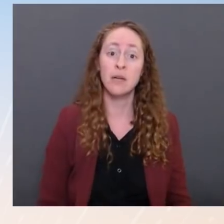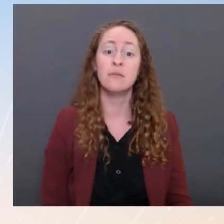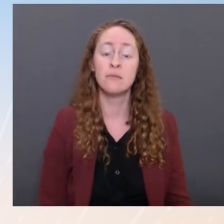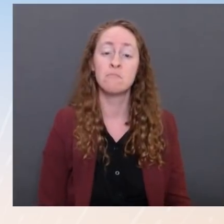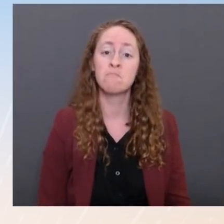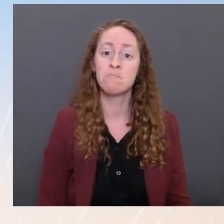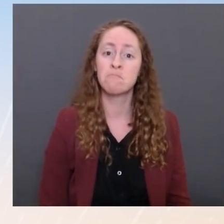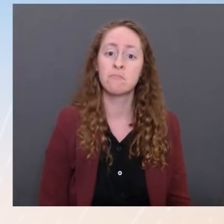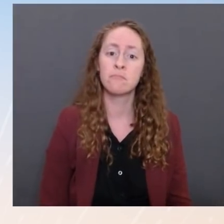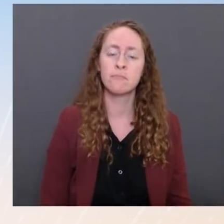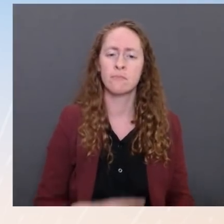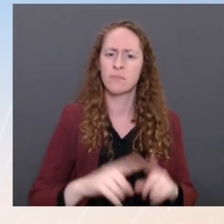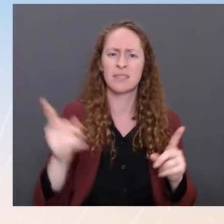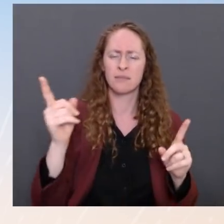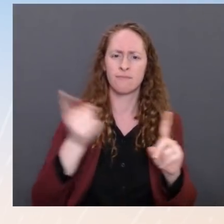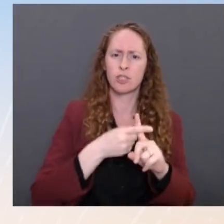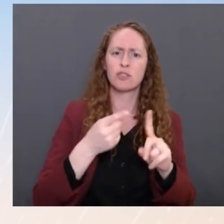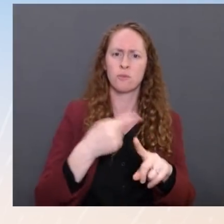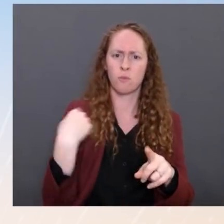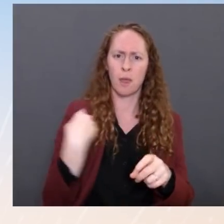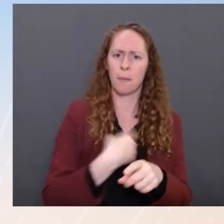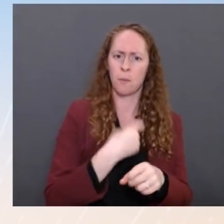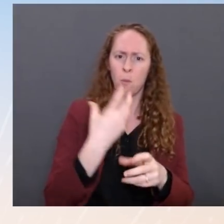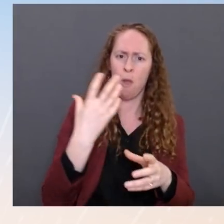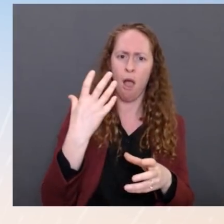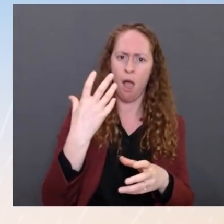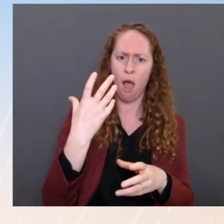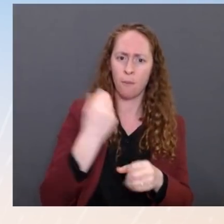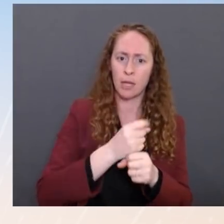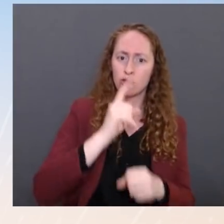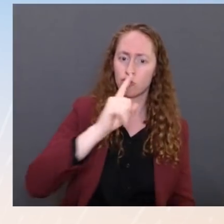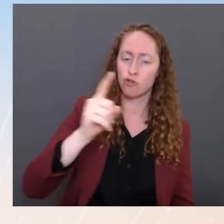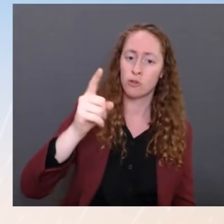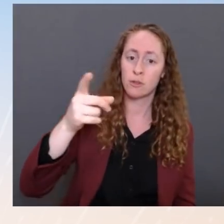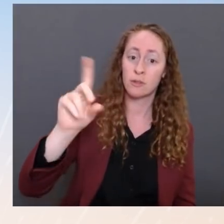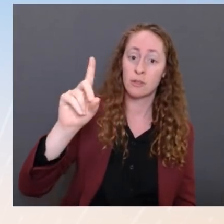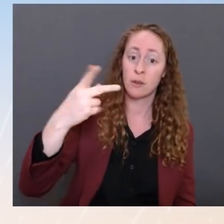And so we're also looking at that, as well. And we have been working -- this is one of the reasons, obviously,